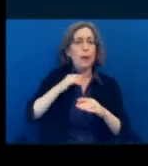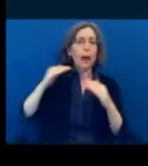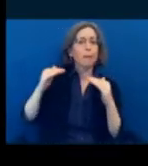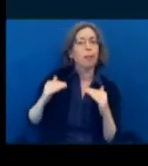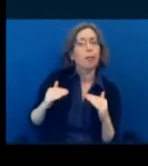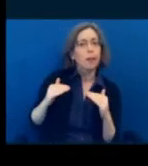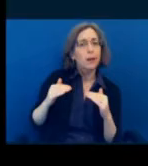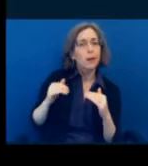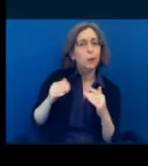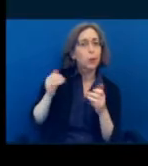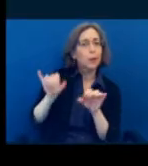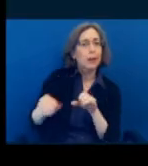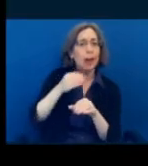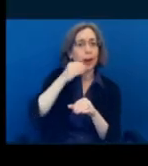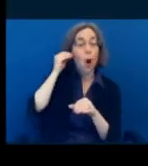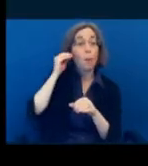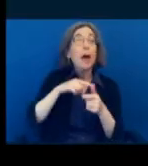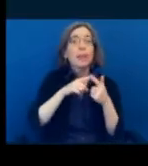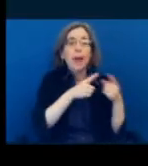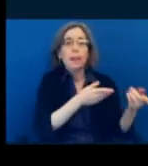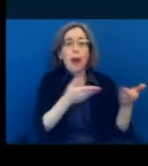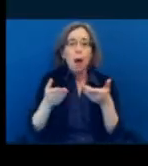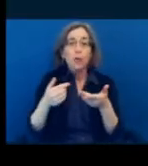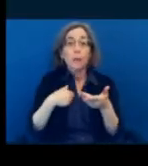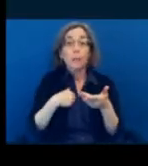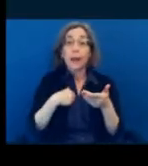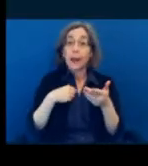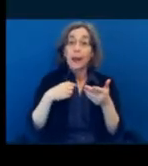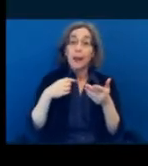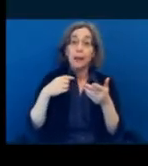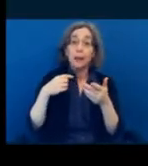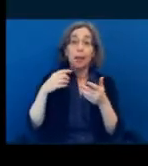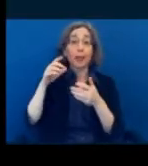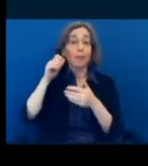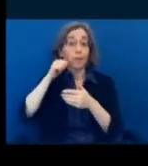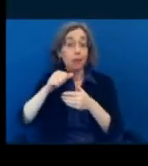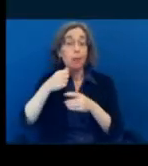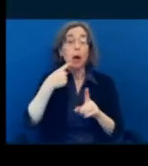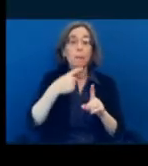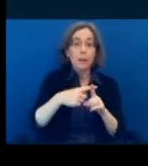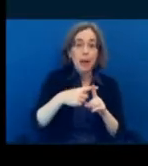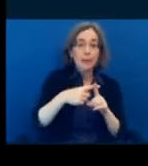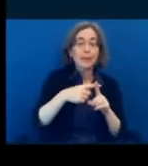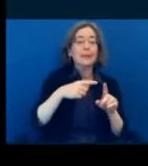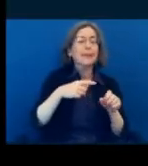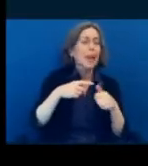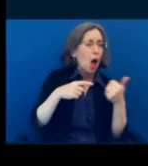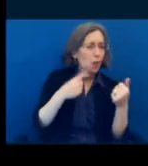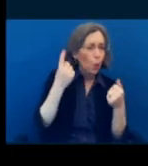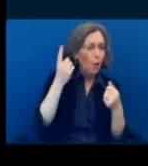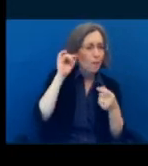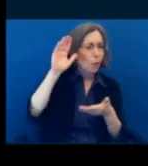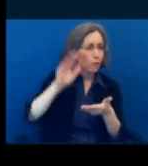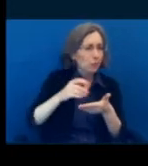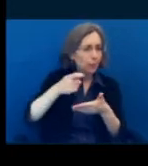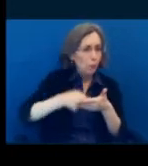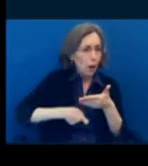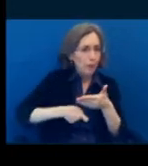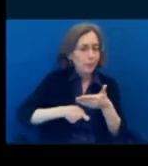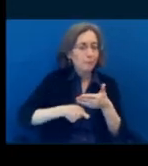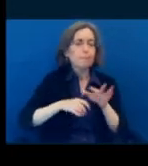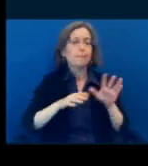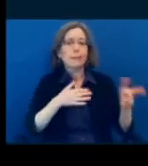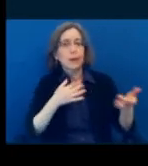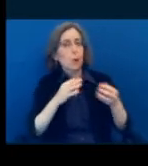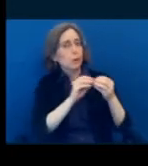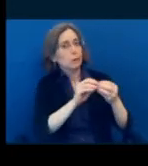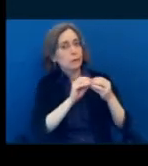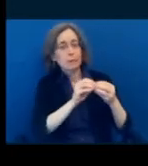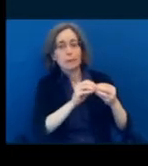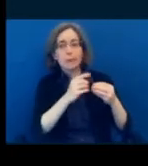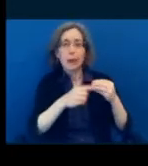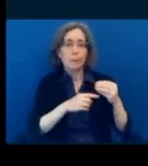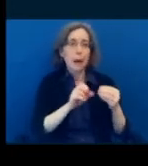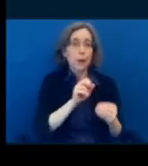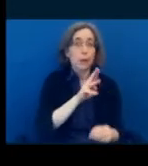THE FEMALE SKELETON.